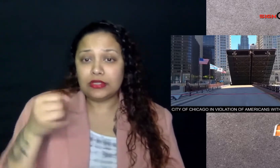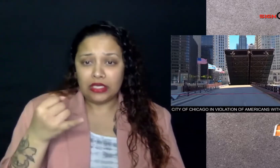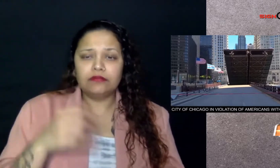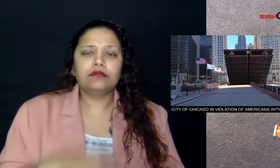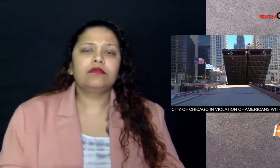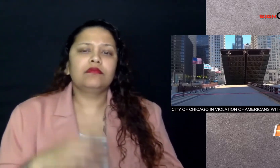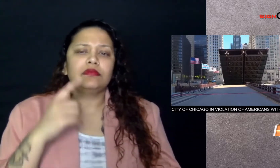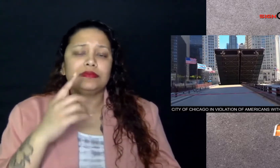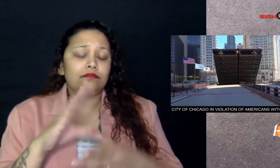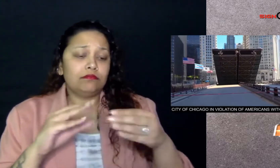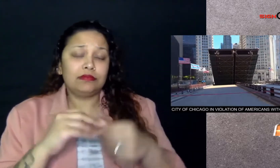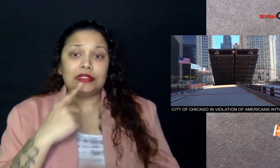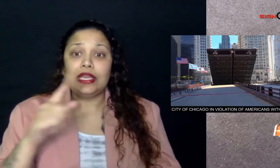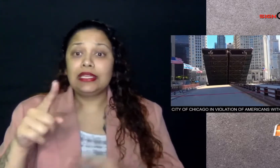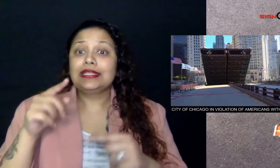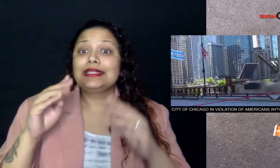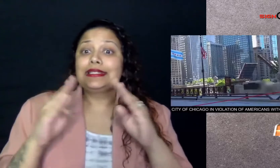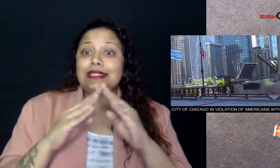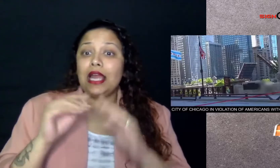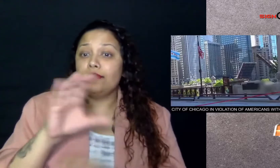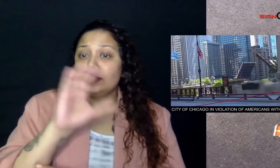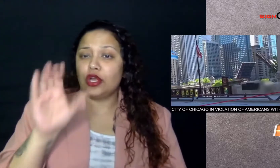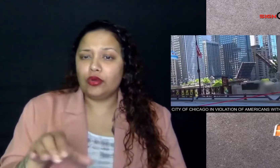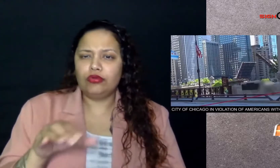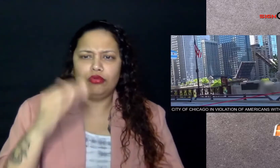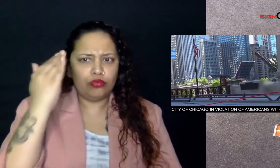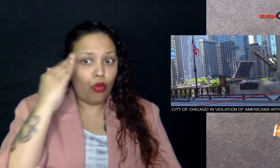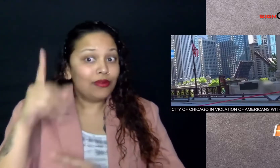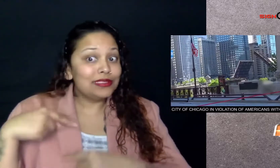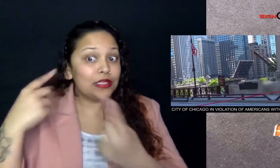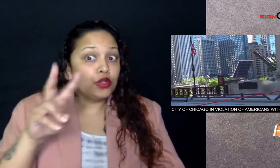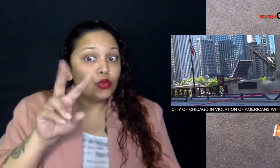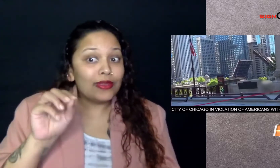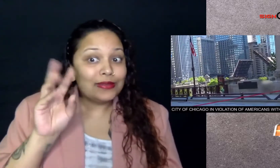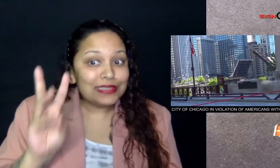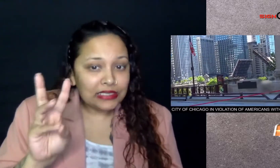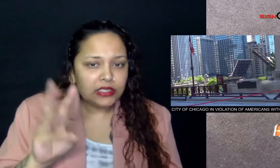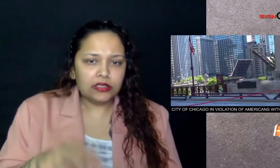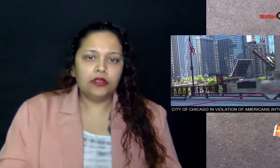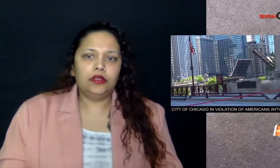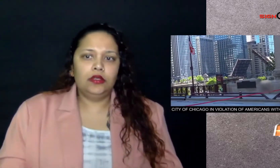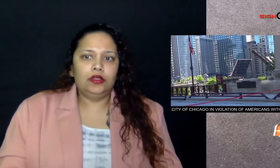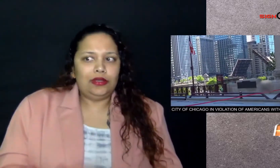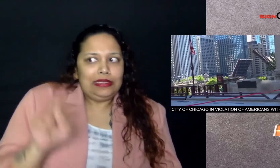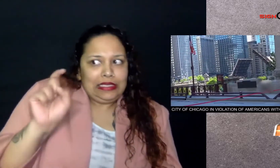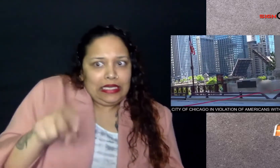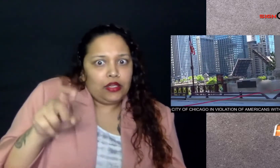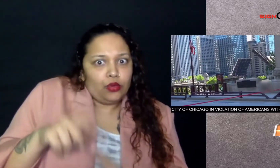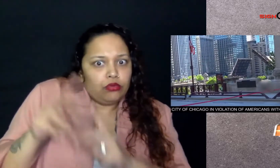The Department of Justice says the city of Chicago has known since 2006 that